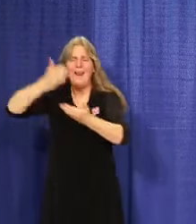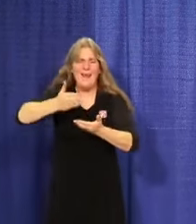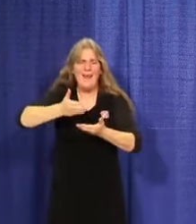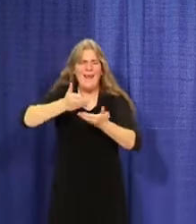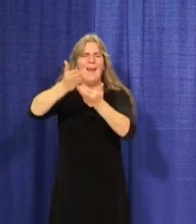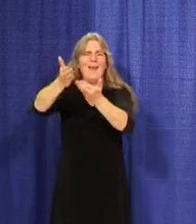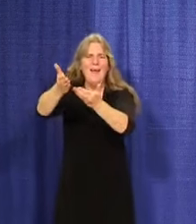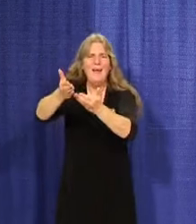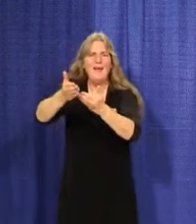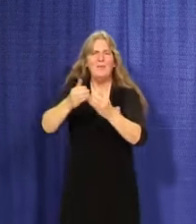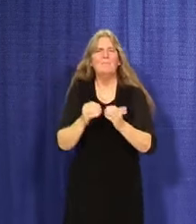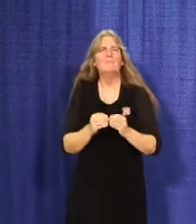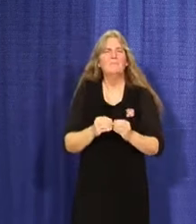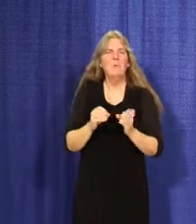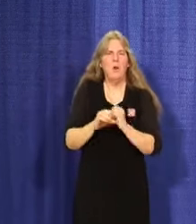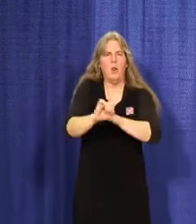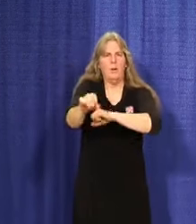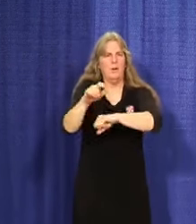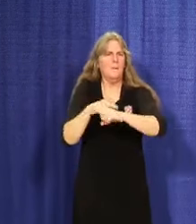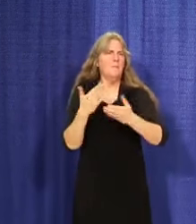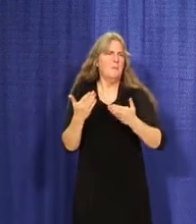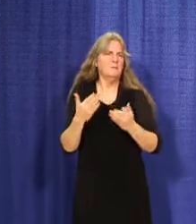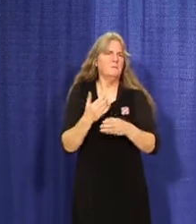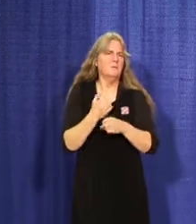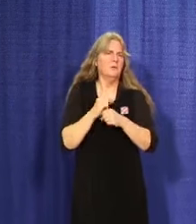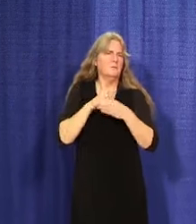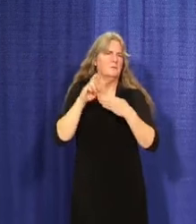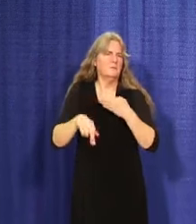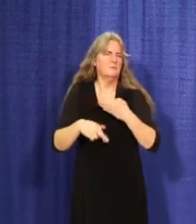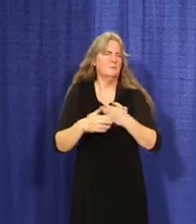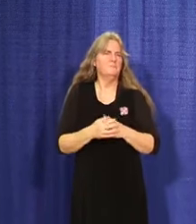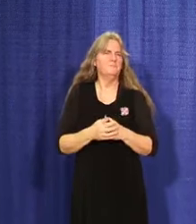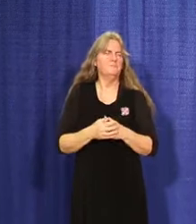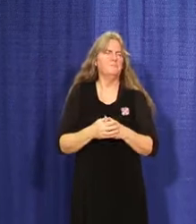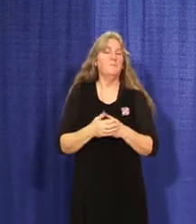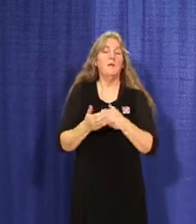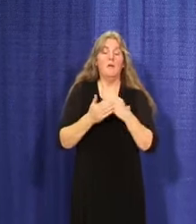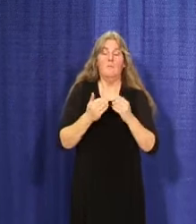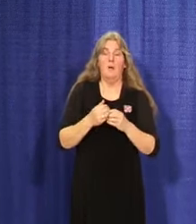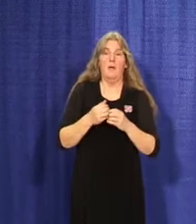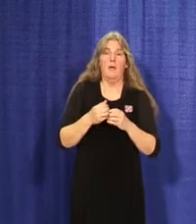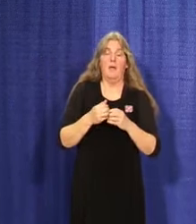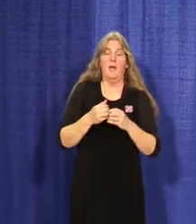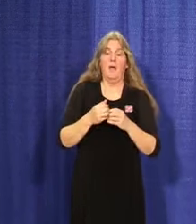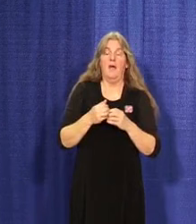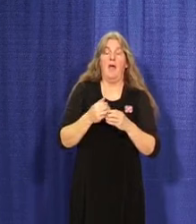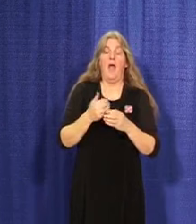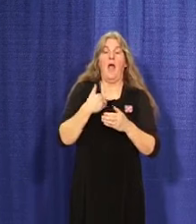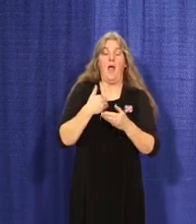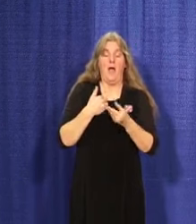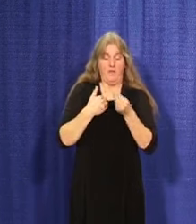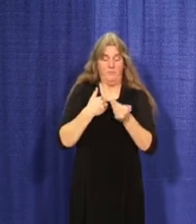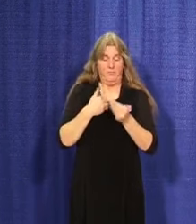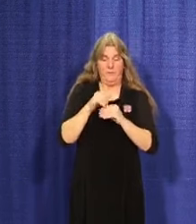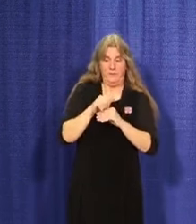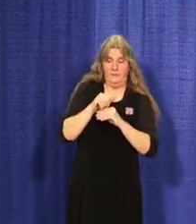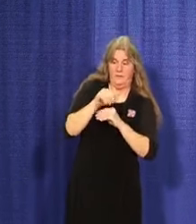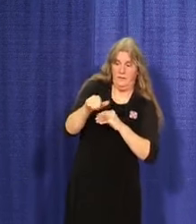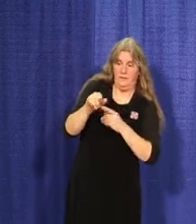leaves-- once it arrives at the BC CDC lab, it is generally under 24 hours to get the